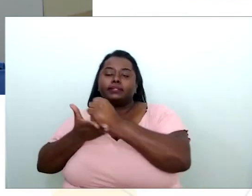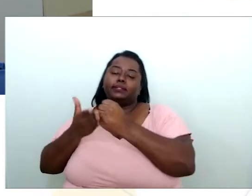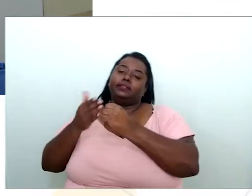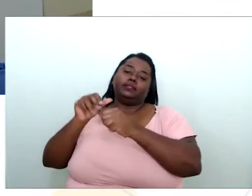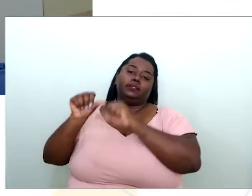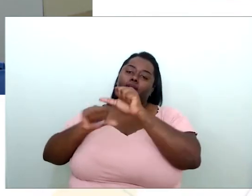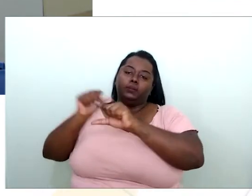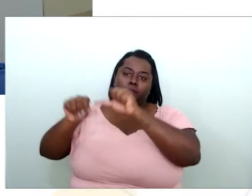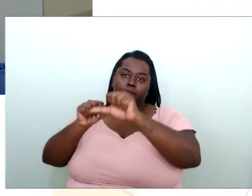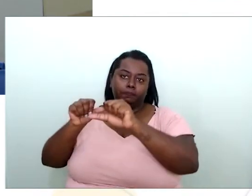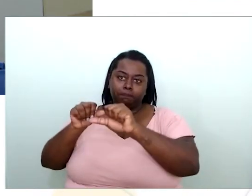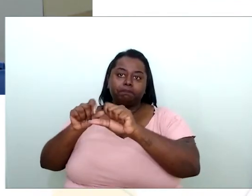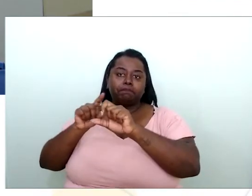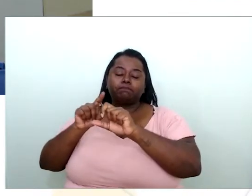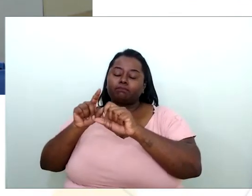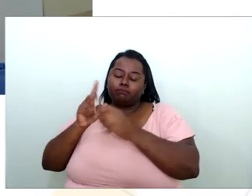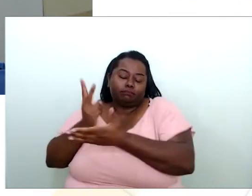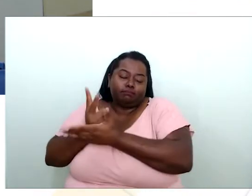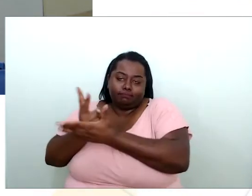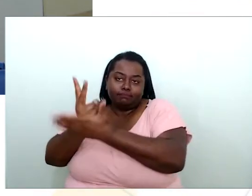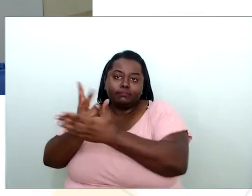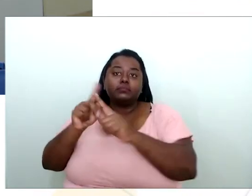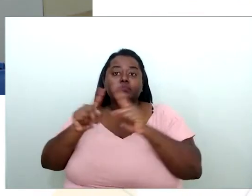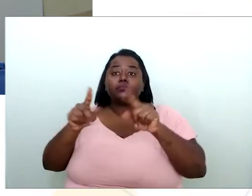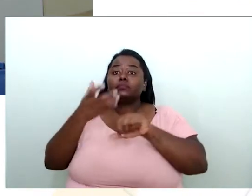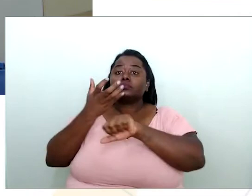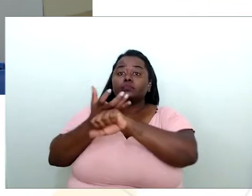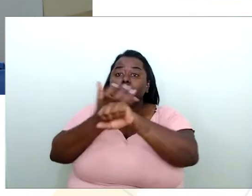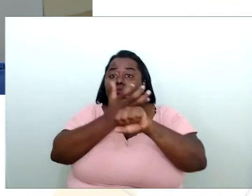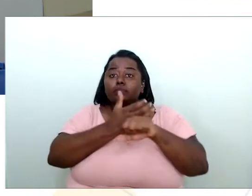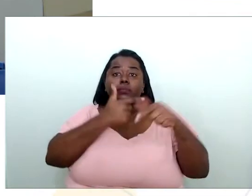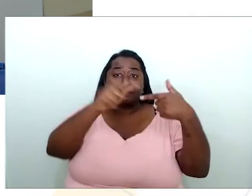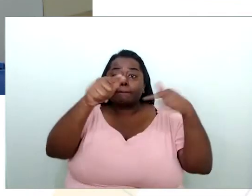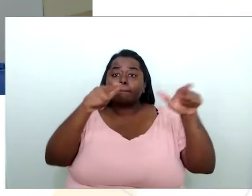chemistry doesn't change but take any other subject philosophy education